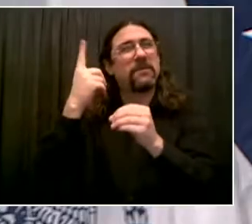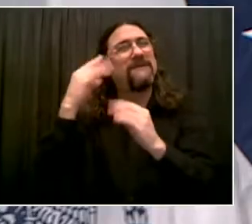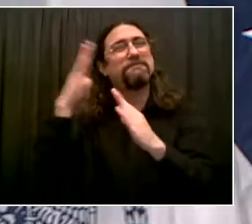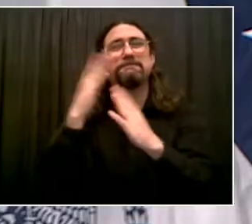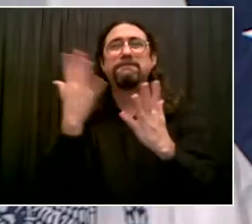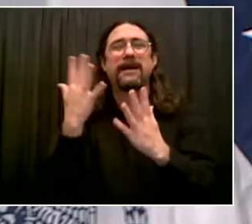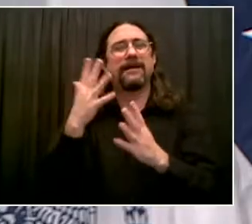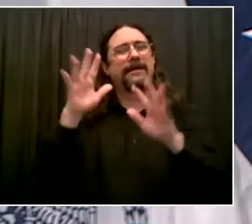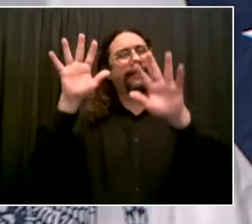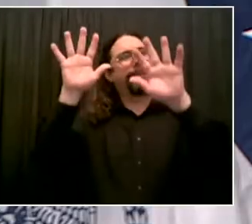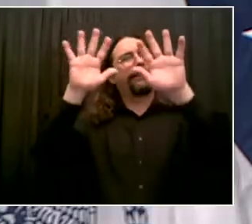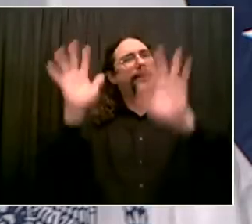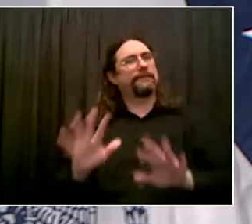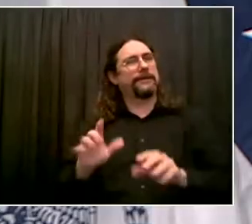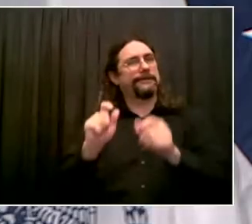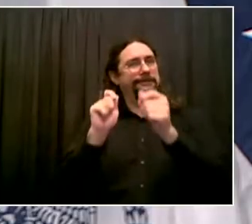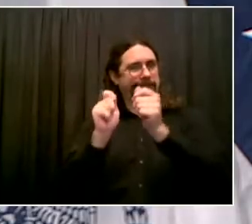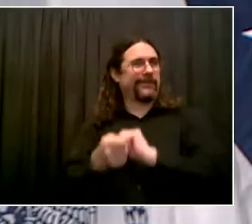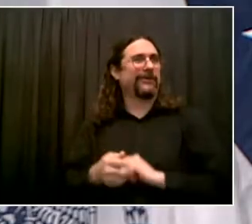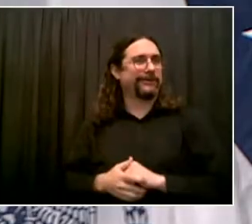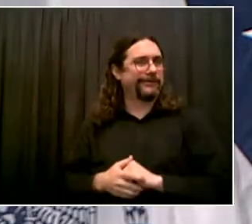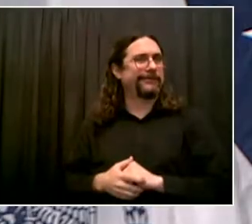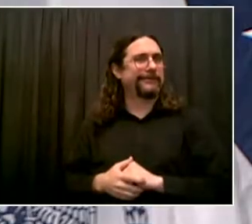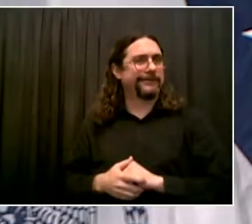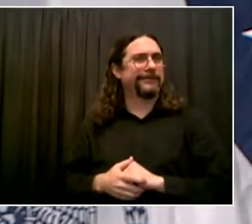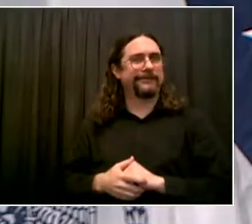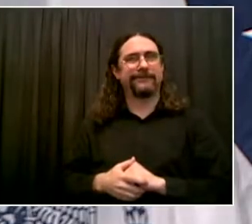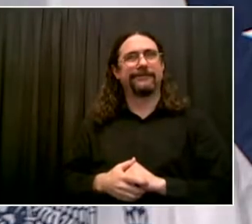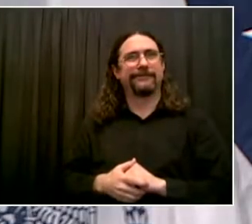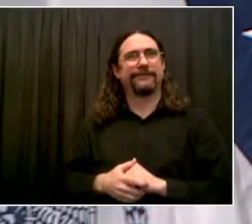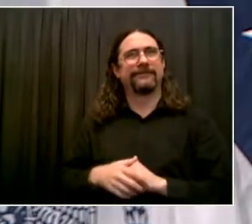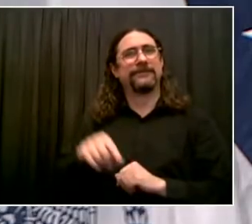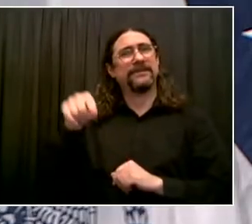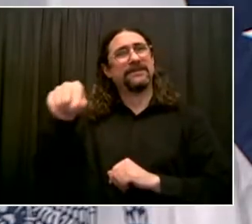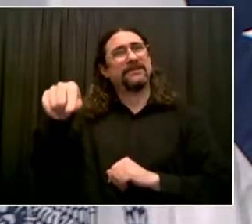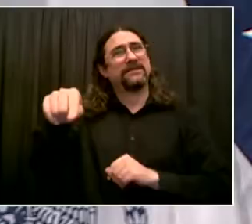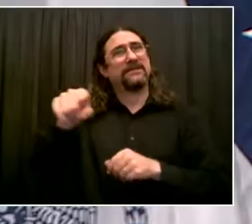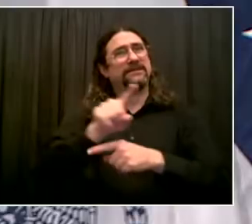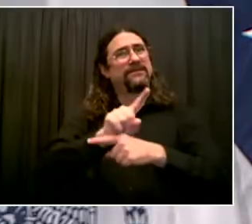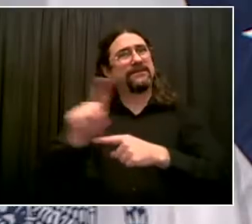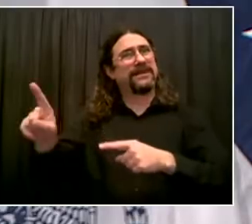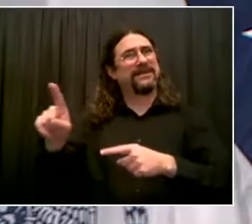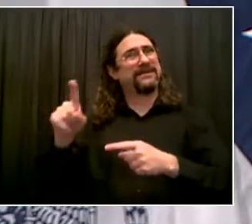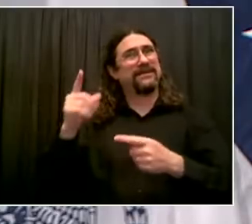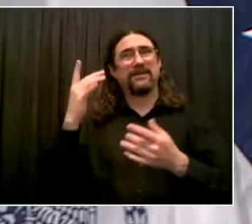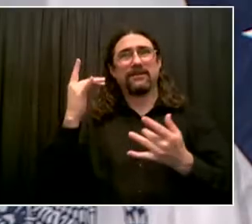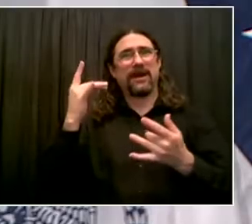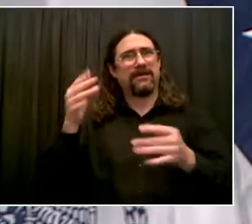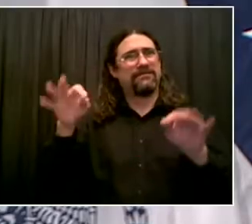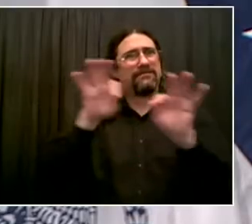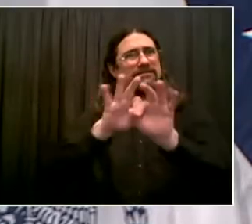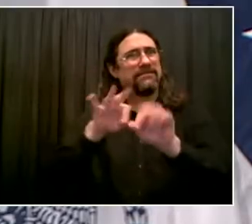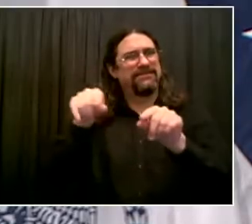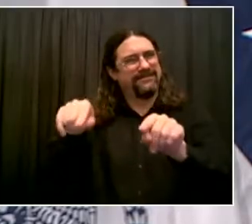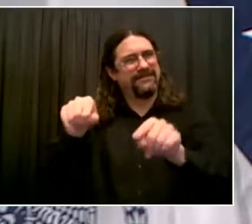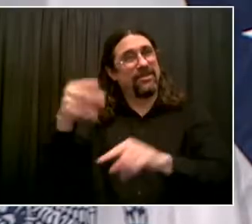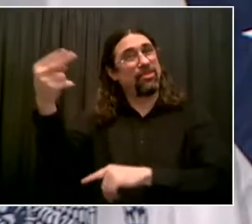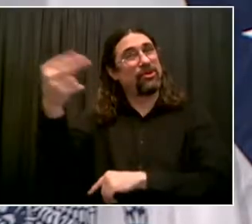AS OUR ATTENTION WILL IN THE COMING MONTHS BE LESS AND LESS ON COVID, WE GOT TO GET ATTENTION BACK ON CLIMATE CHANGE.